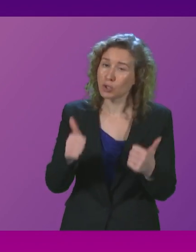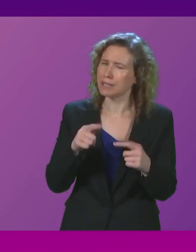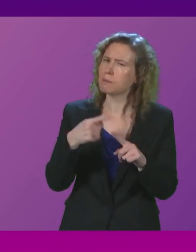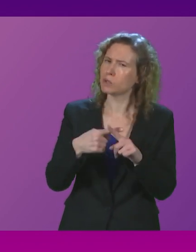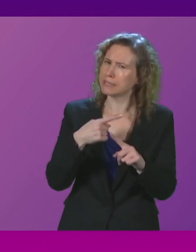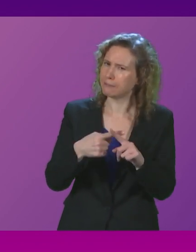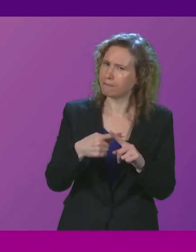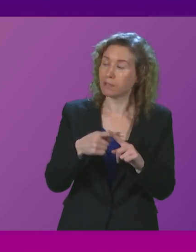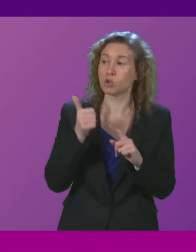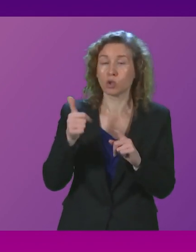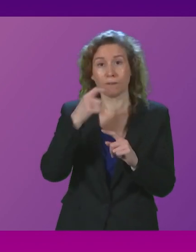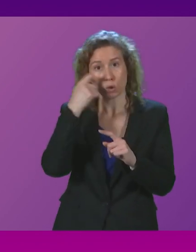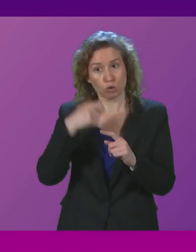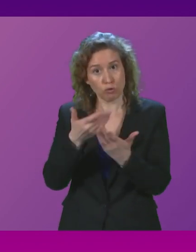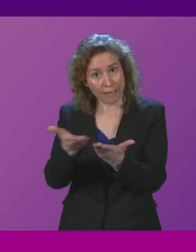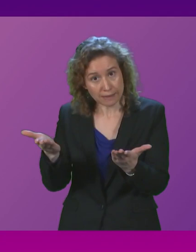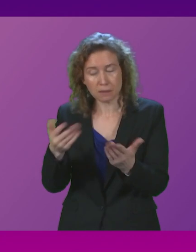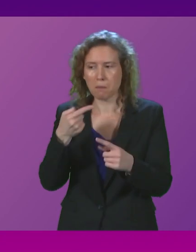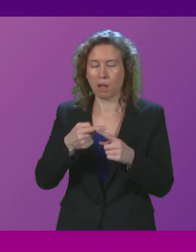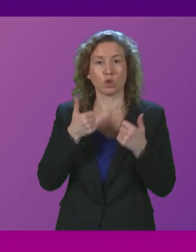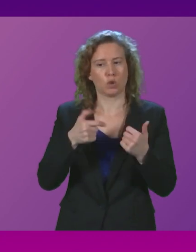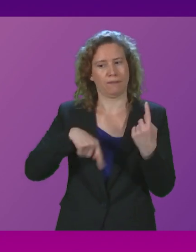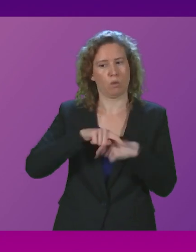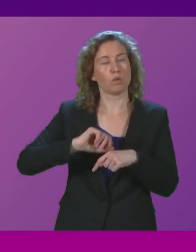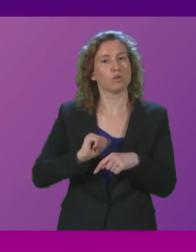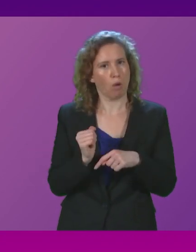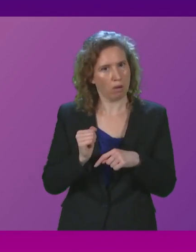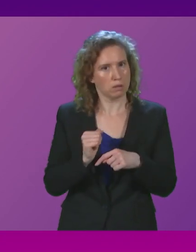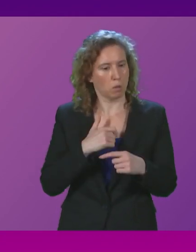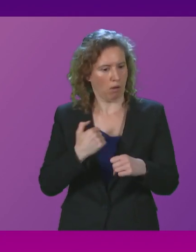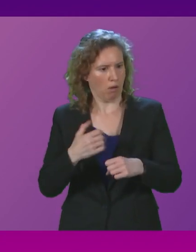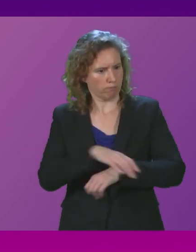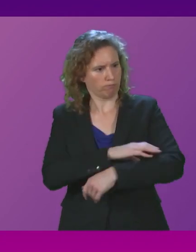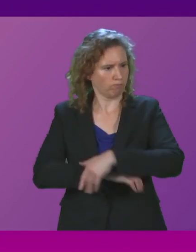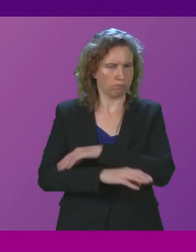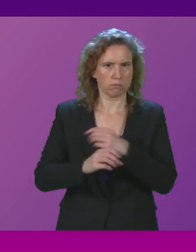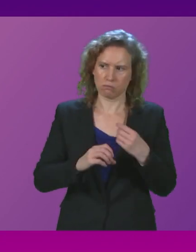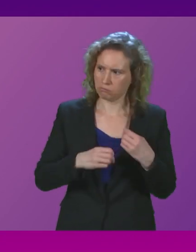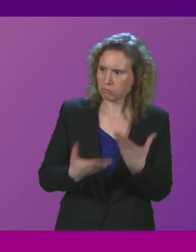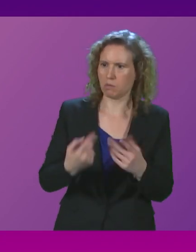It is good for Ukrainians and it is good for Scotland to be playing a positive part.